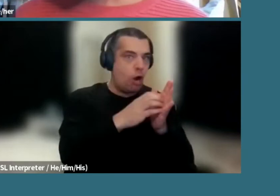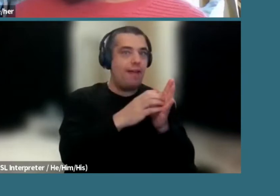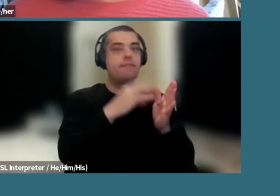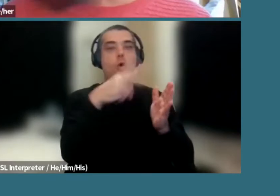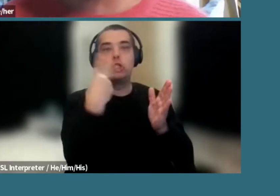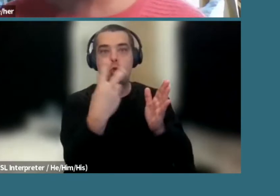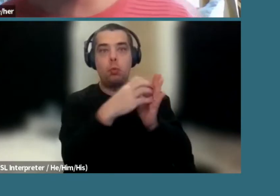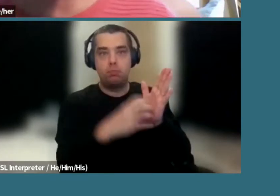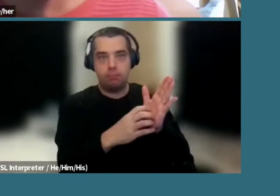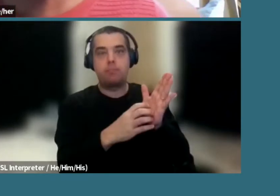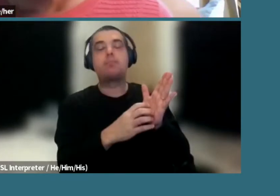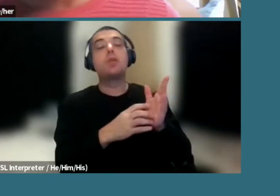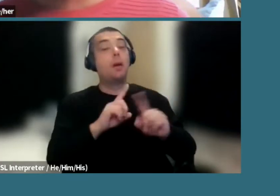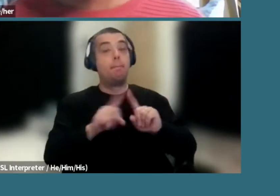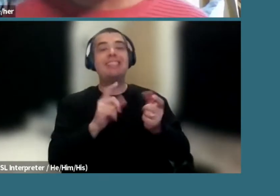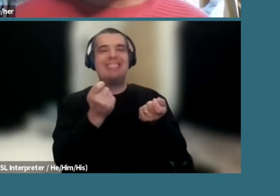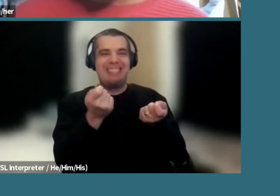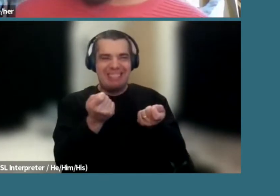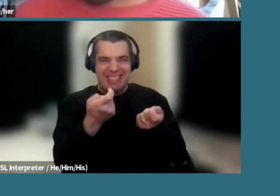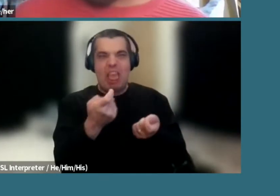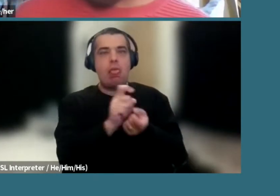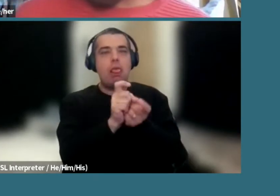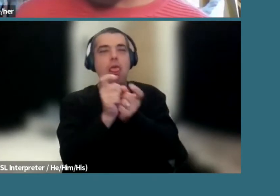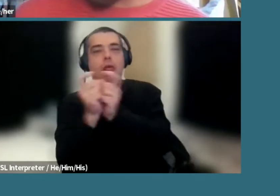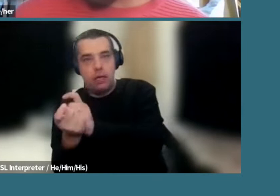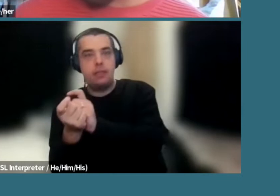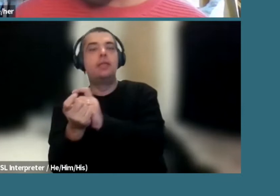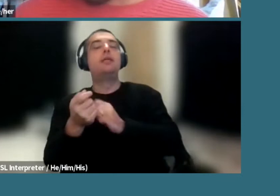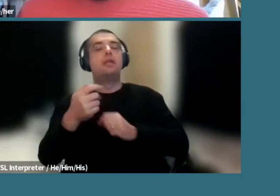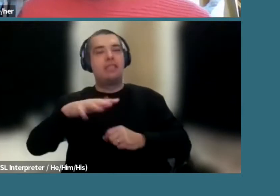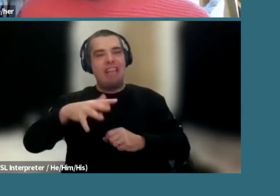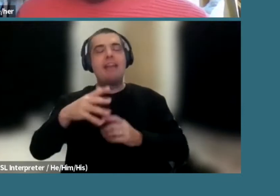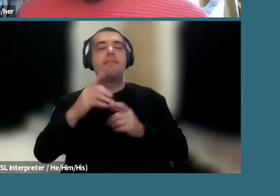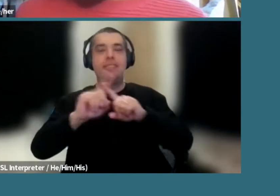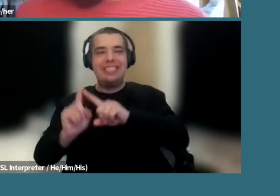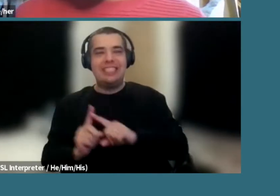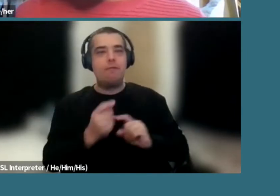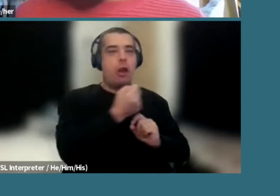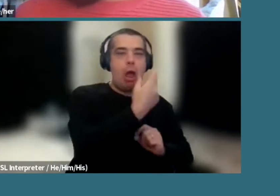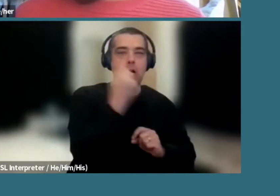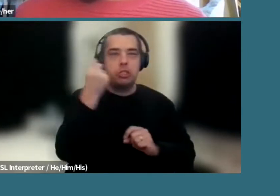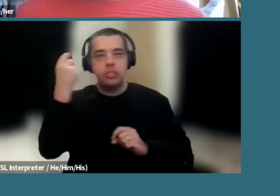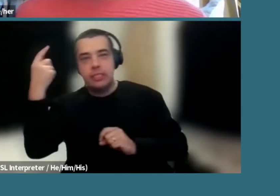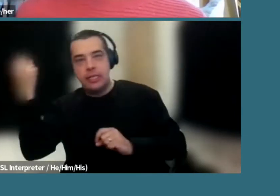But this is still shifting and we're still kind of coming to different understandings of what different types of image